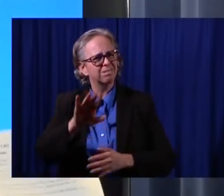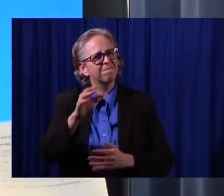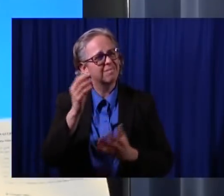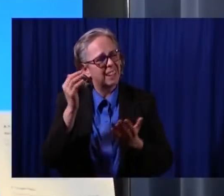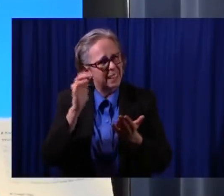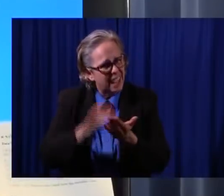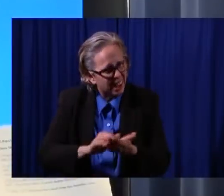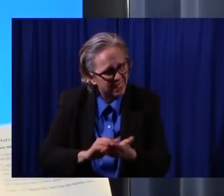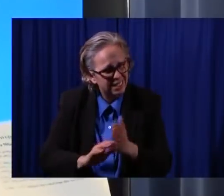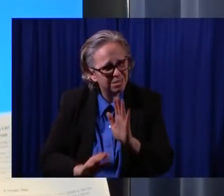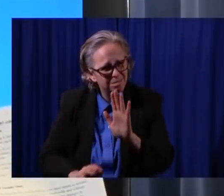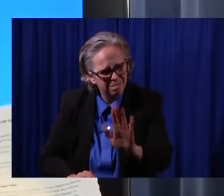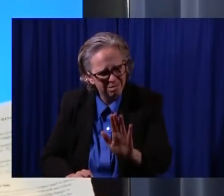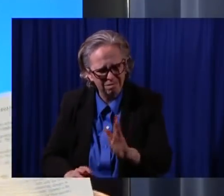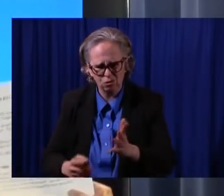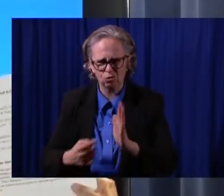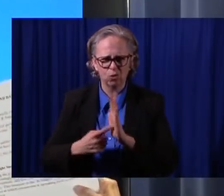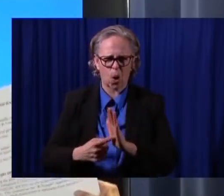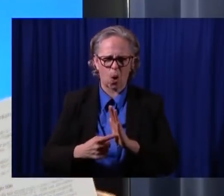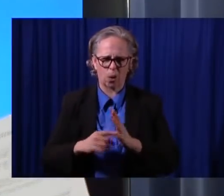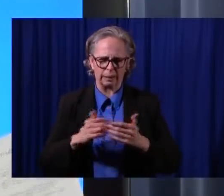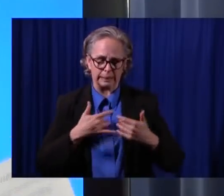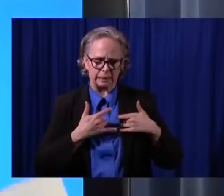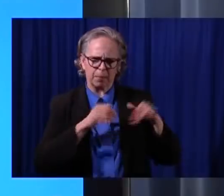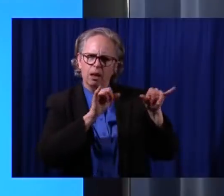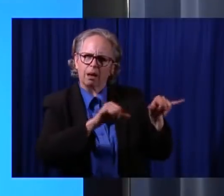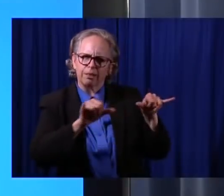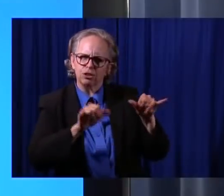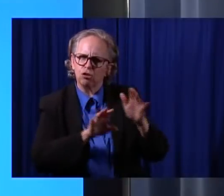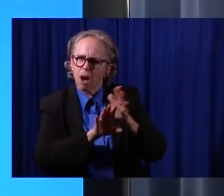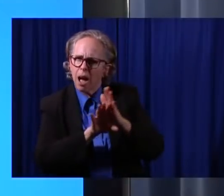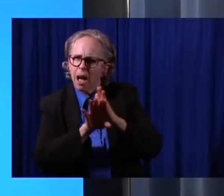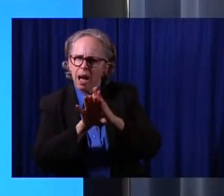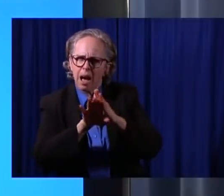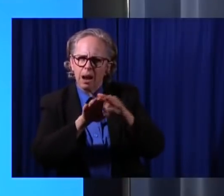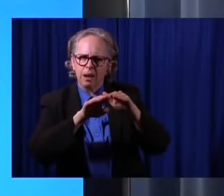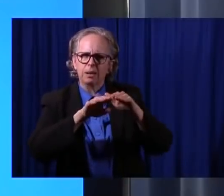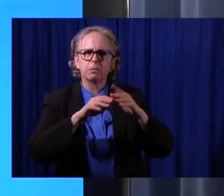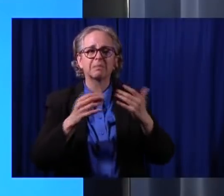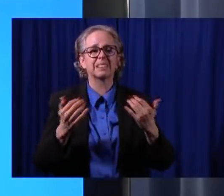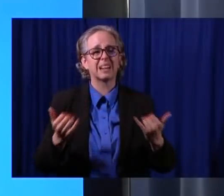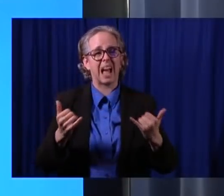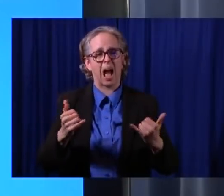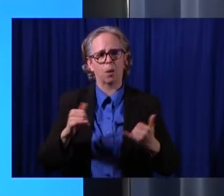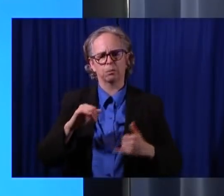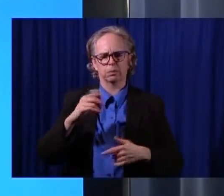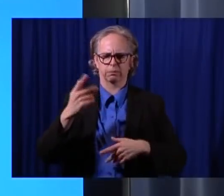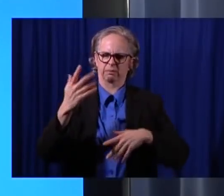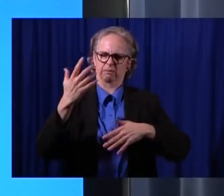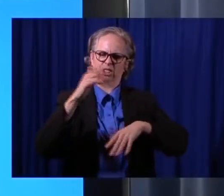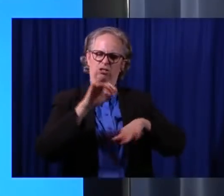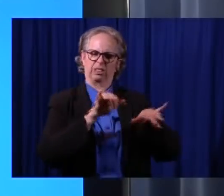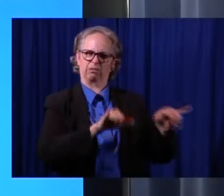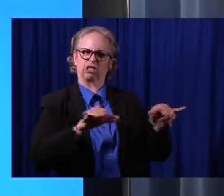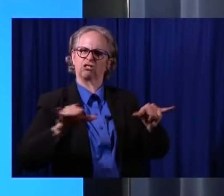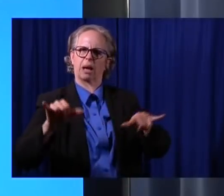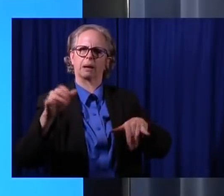RECORDED TO DATE, 2000 597 OHIOANS OF DIED FROM THIS HORRIBLE VIRUS AND WE JUST LOOK